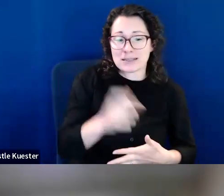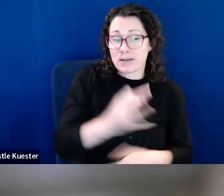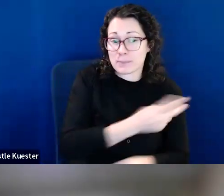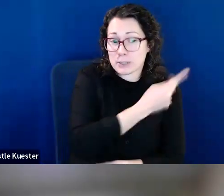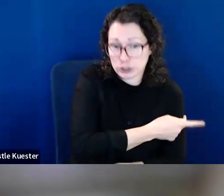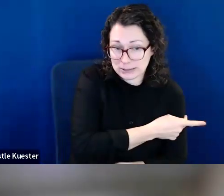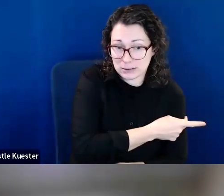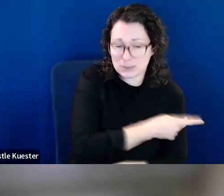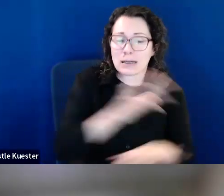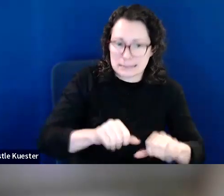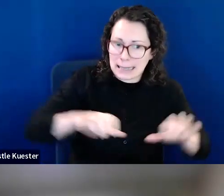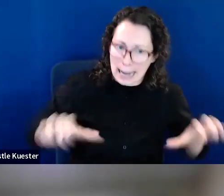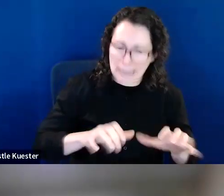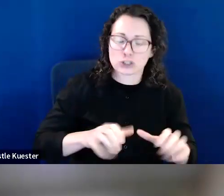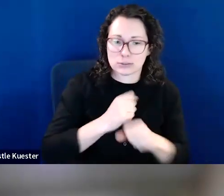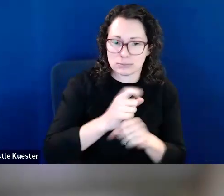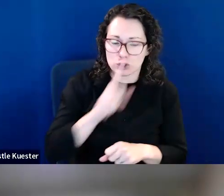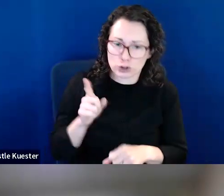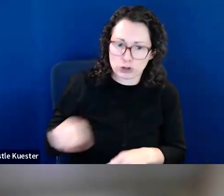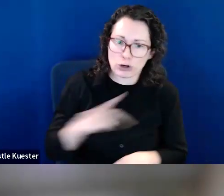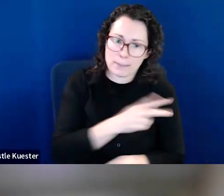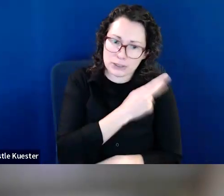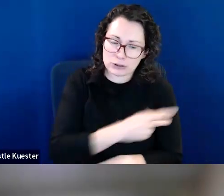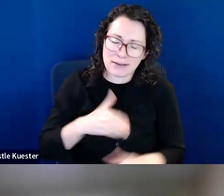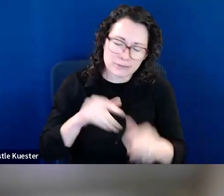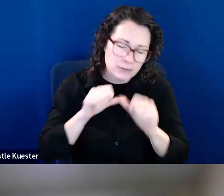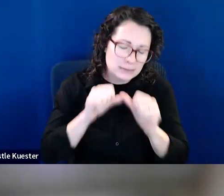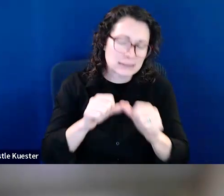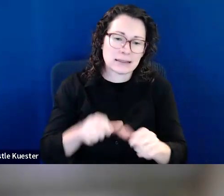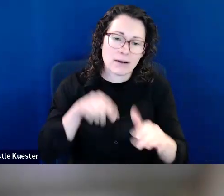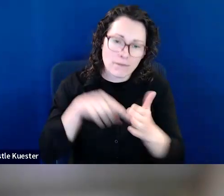and take action to ensure they have consistent, affordable access to the medications they need